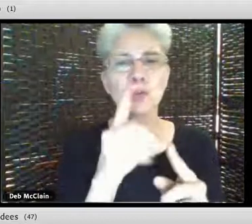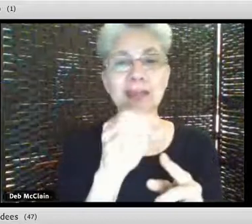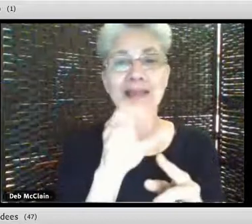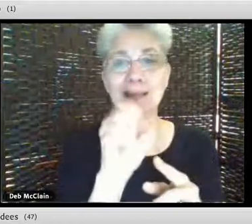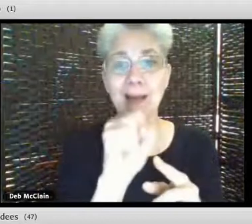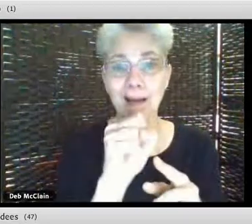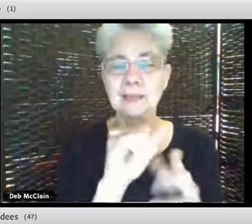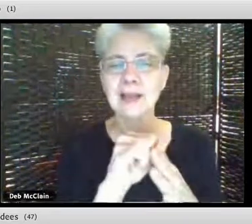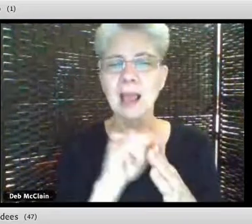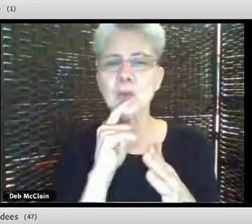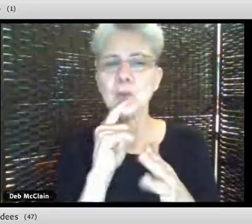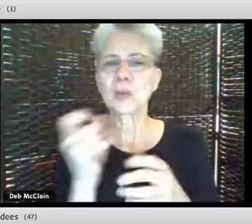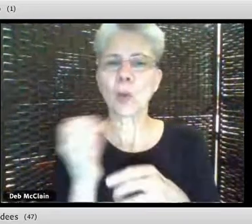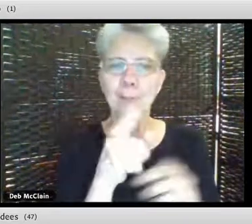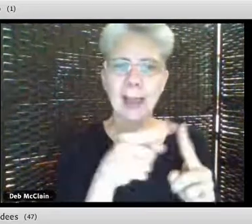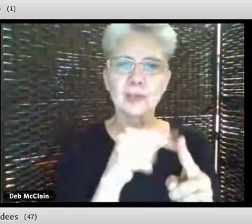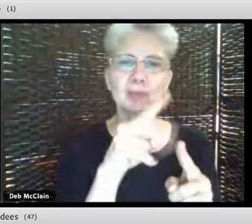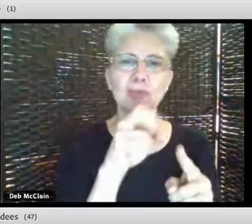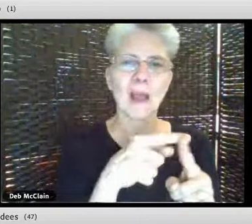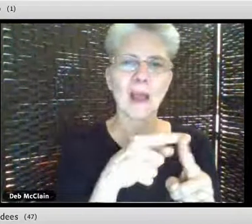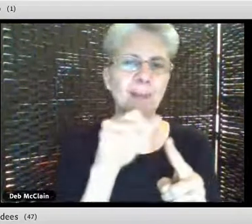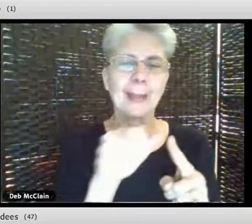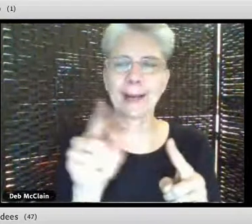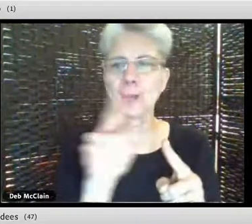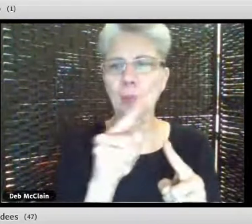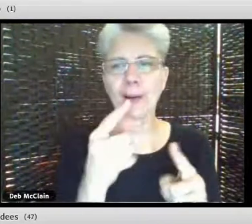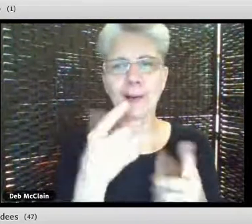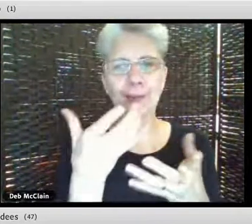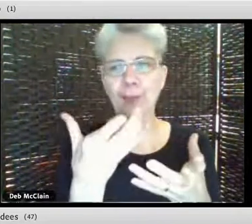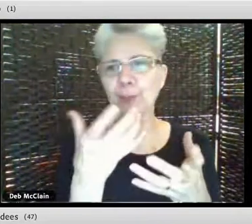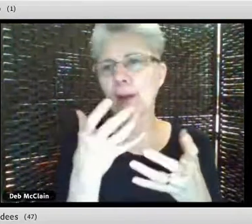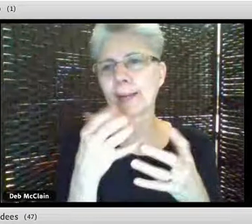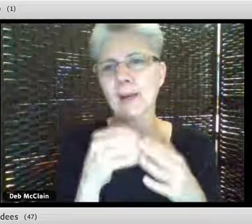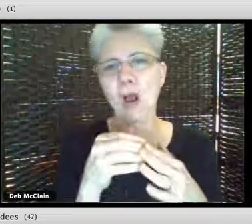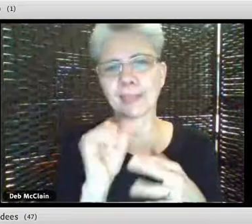Instead of having our drive, it's going to go straight into Docs. Now, again, you can get back to